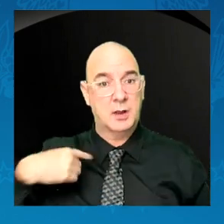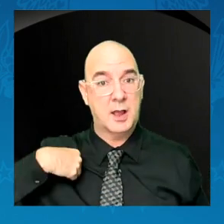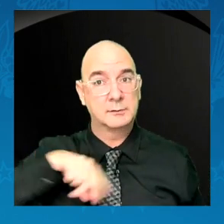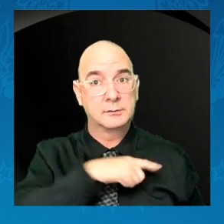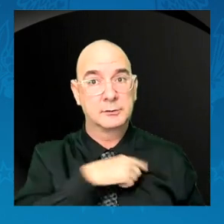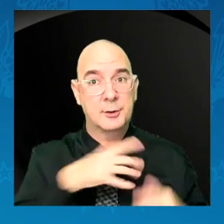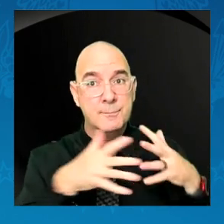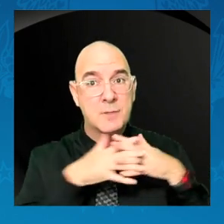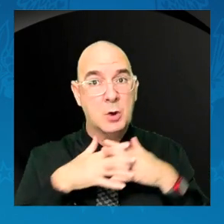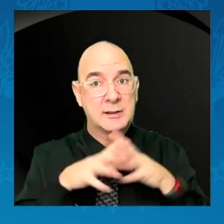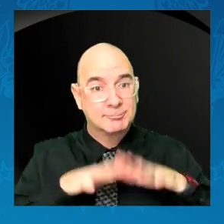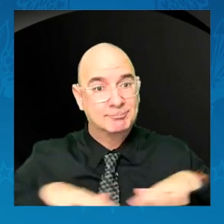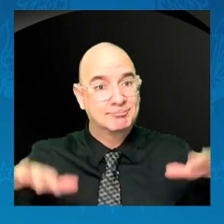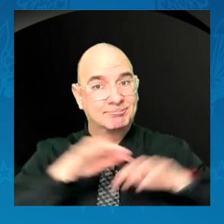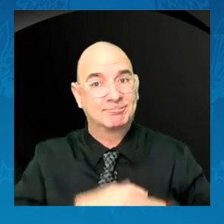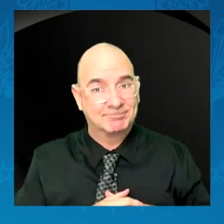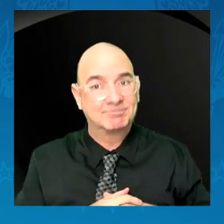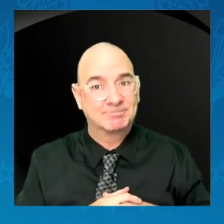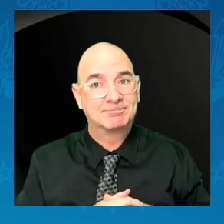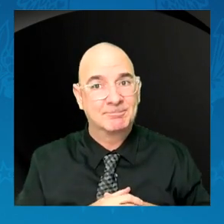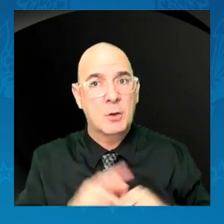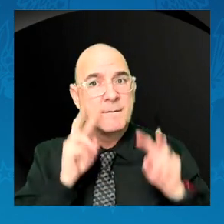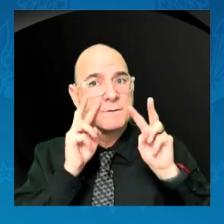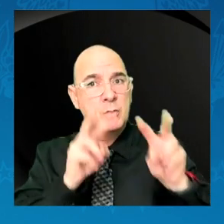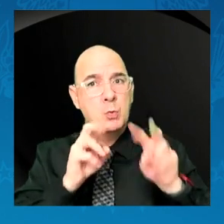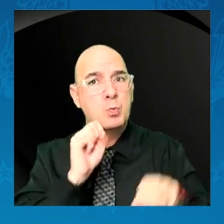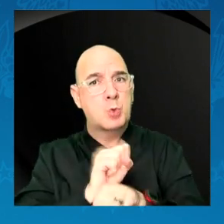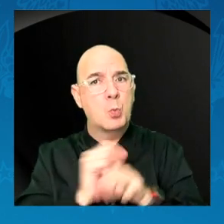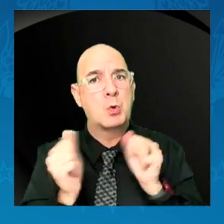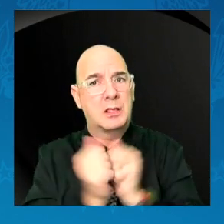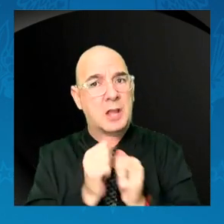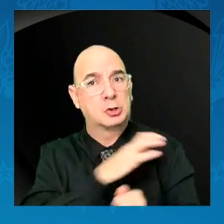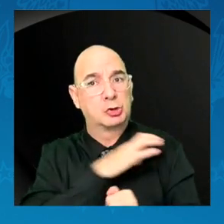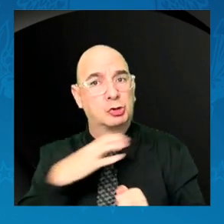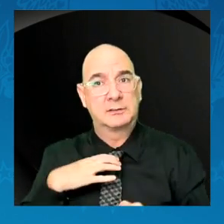Madam Vice President and thank you again for your leadership. The Vice President: Thank you, Mr. Secretary.